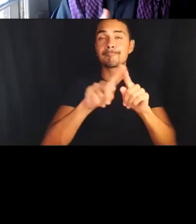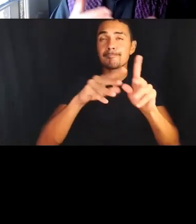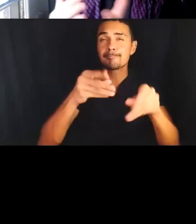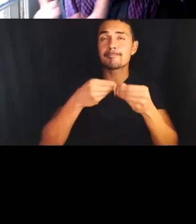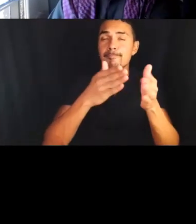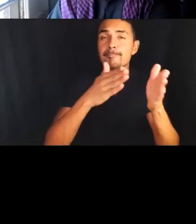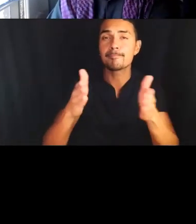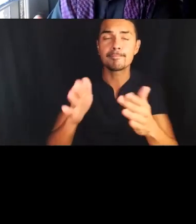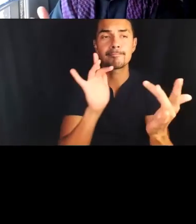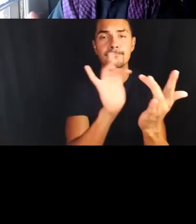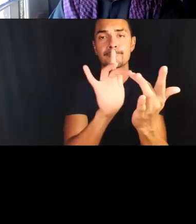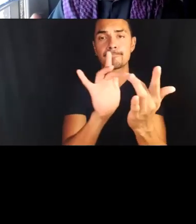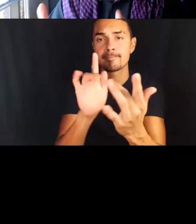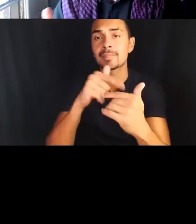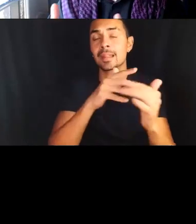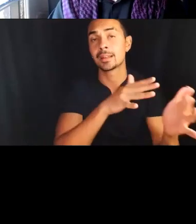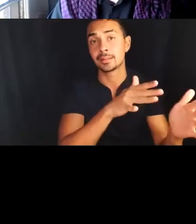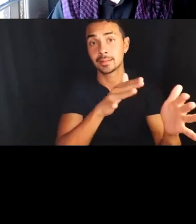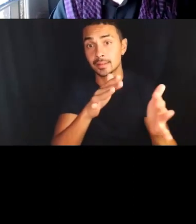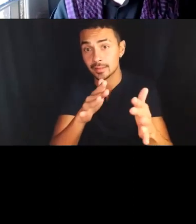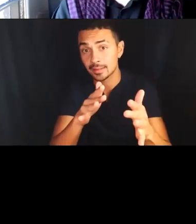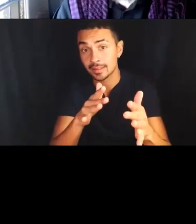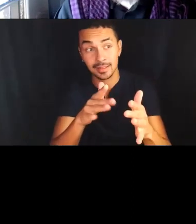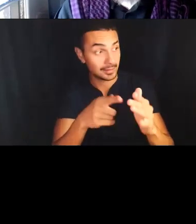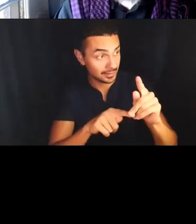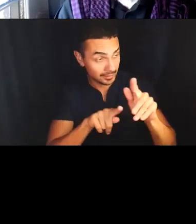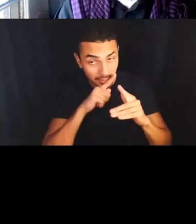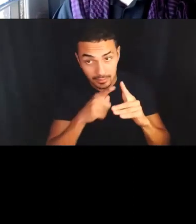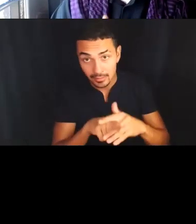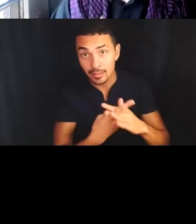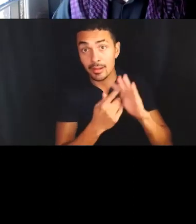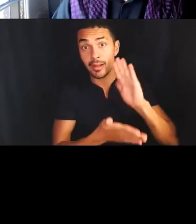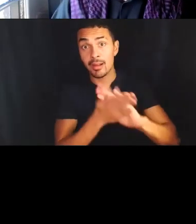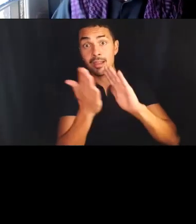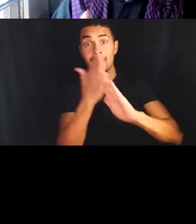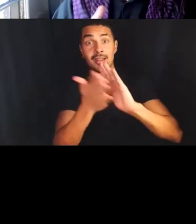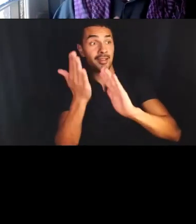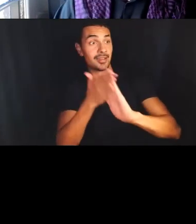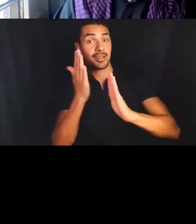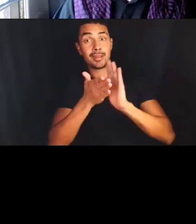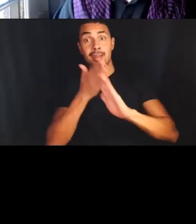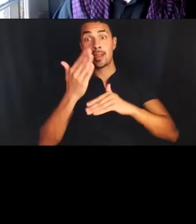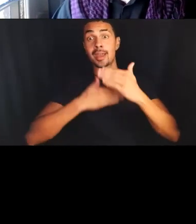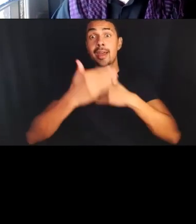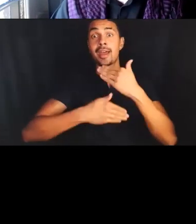And then we'll move on after it's up and running and we've tested it to disseminating through social media